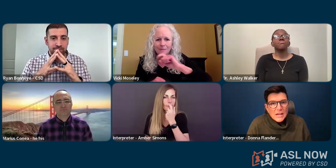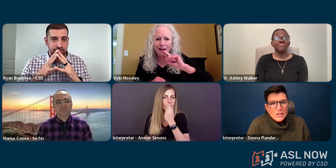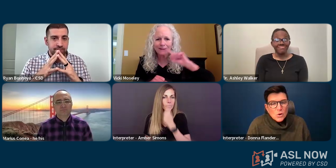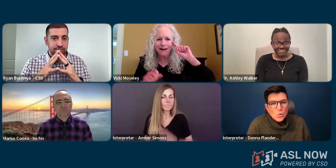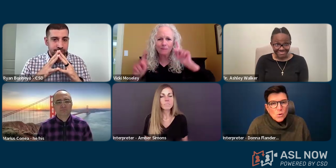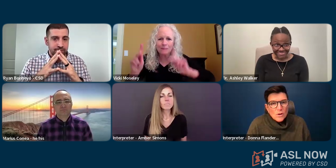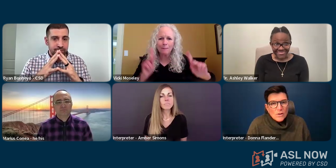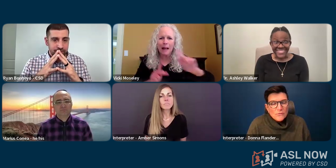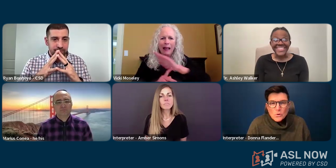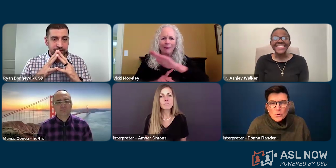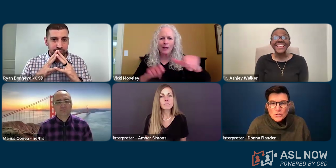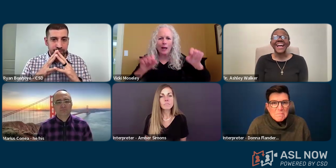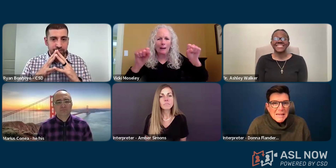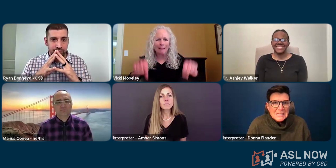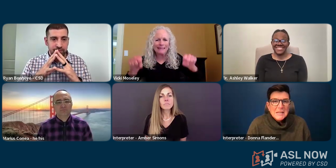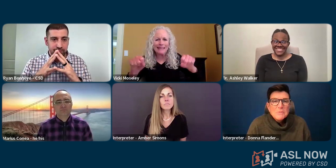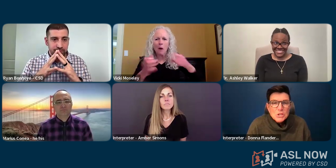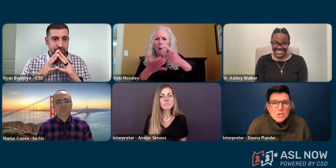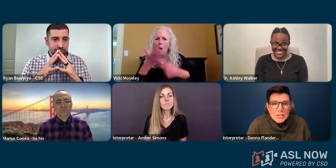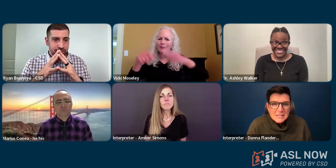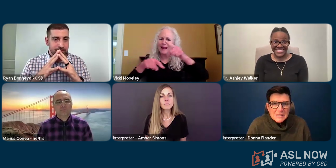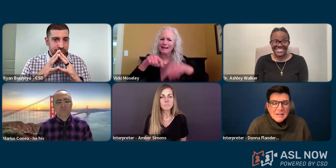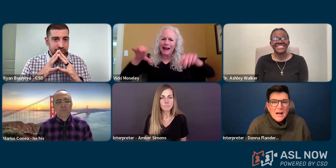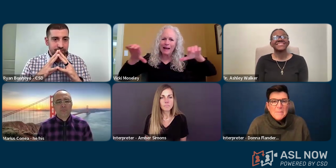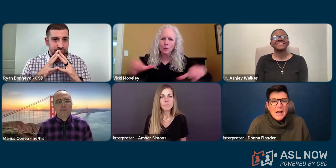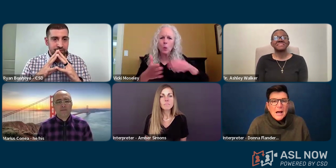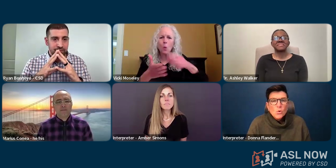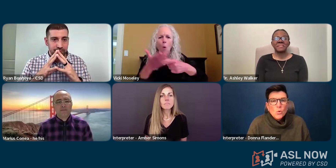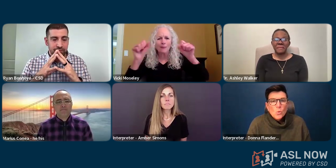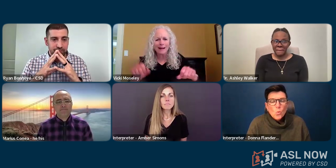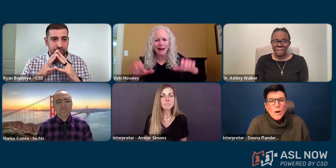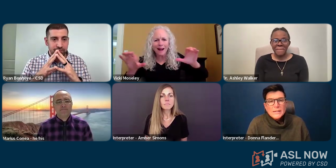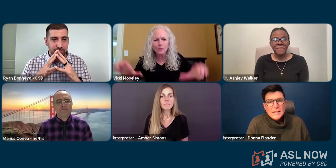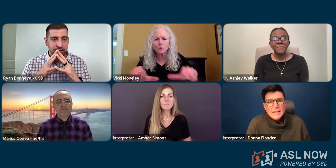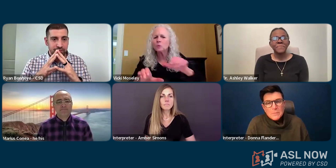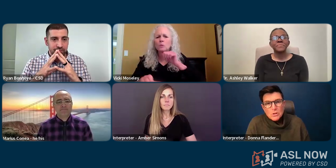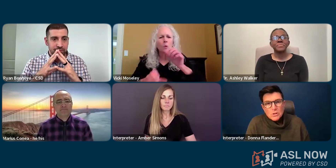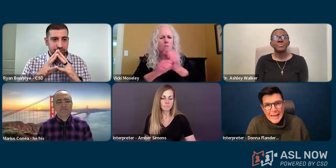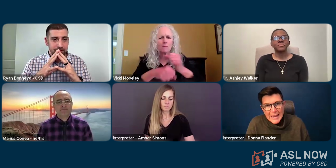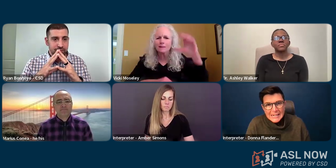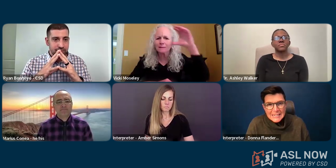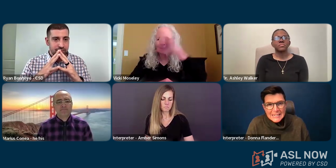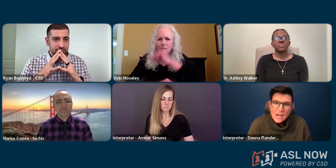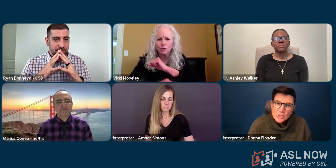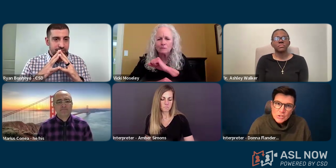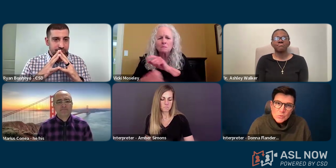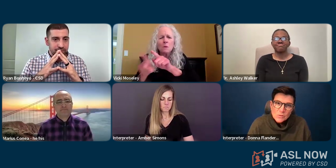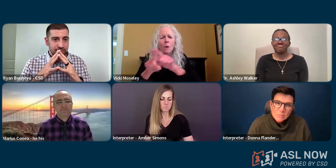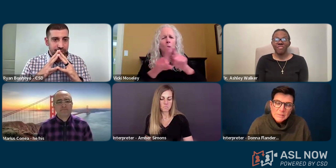that folks shouldn't make assumptions about what deaf people can and cannot do.